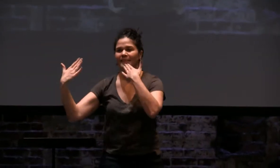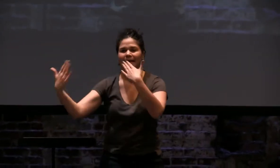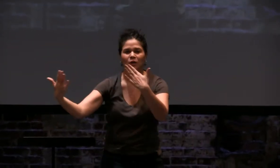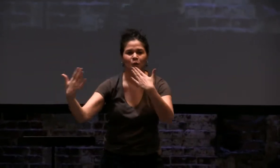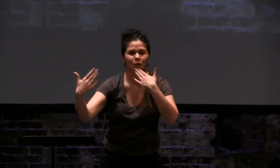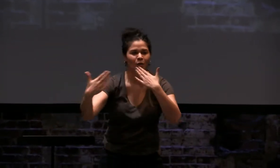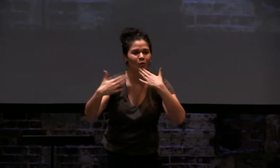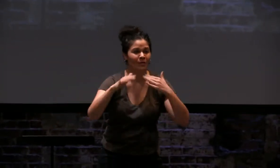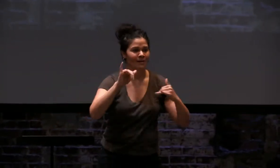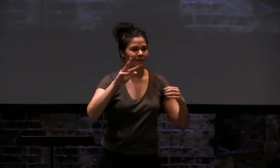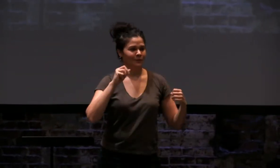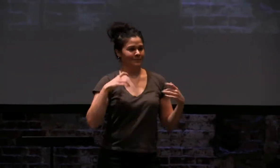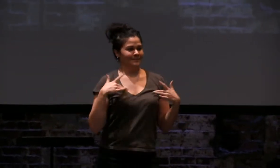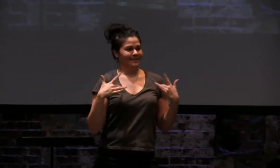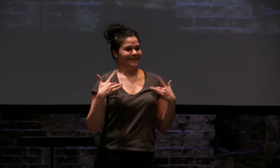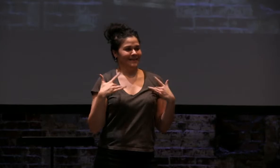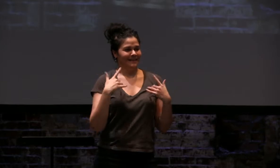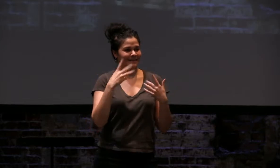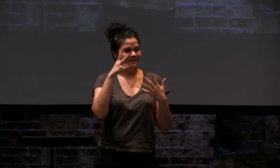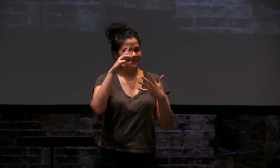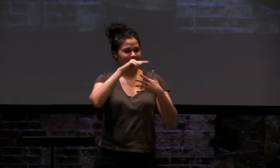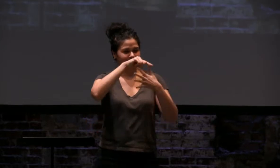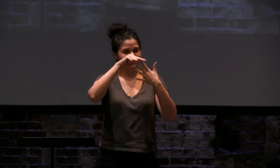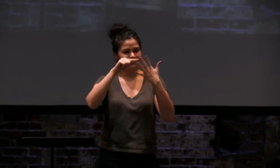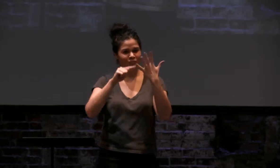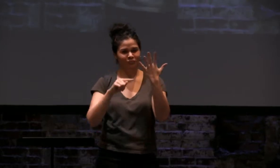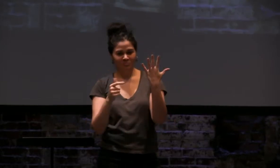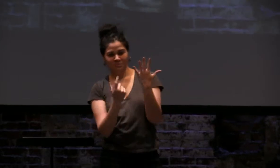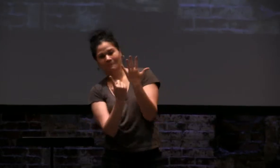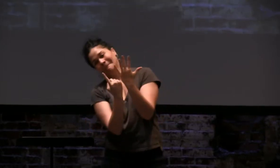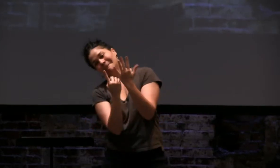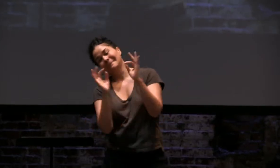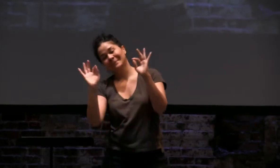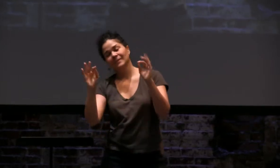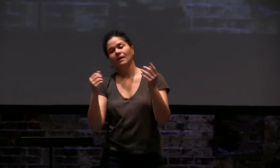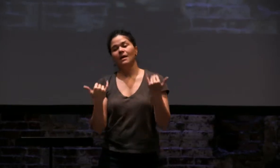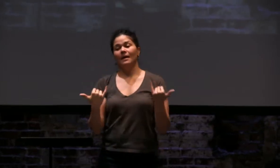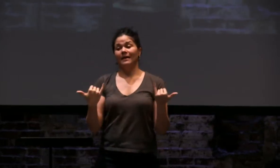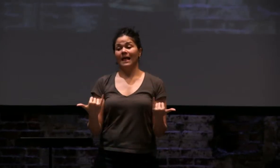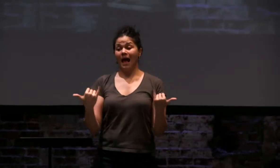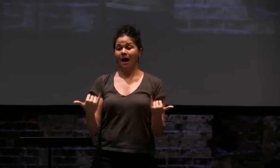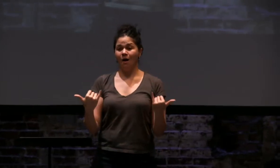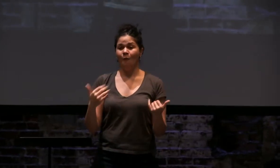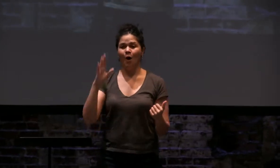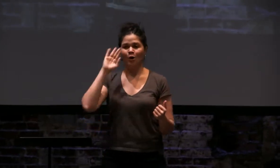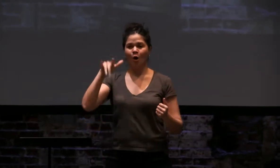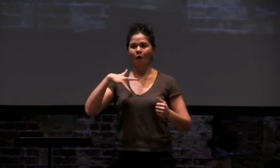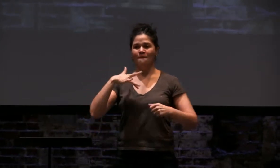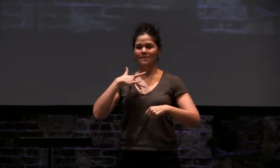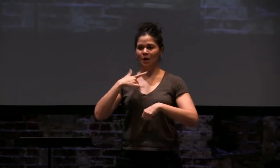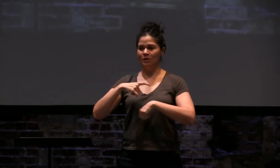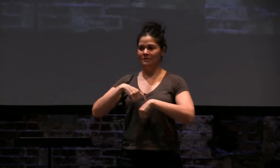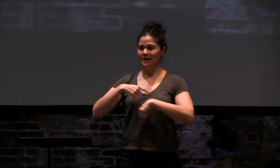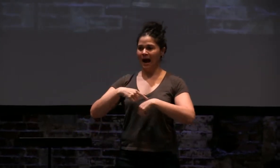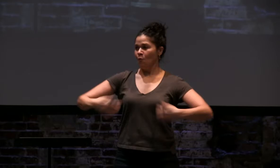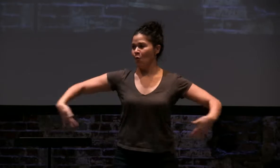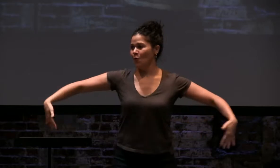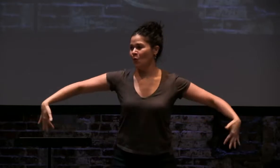I applaud you all, nice work. Thank you, this is so exciting to see all six of these presentations.